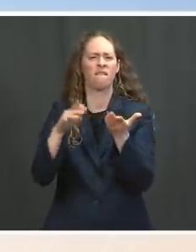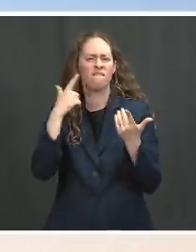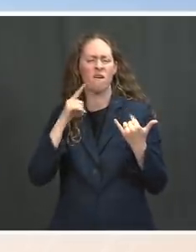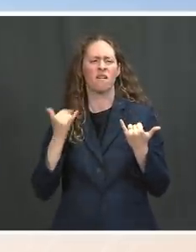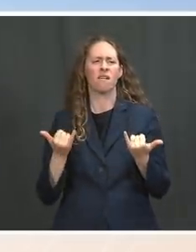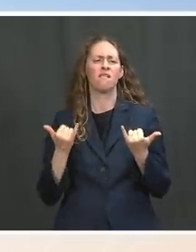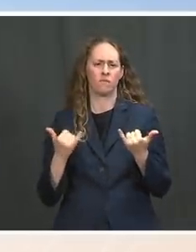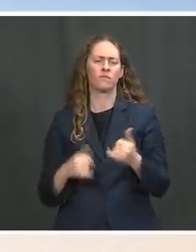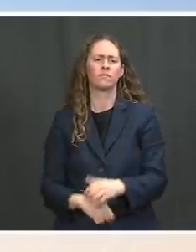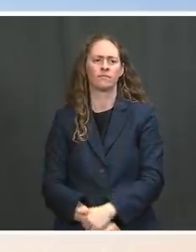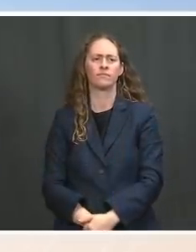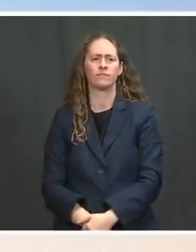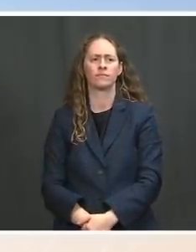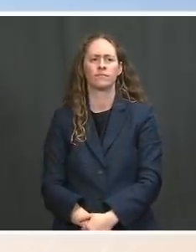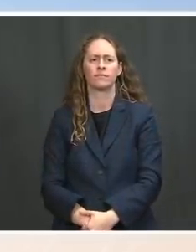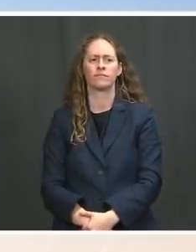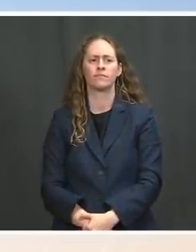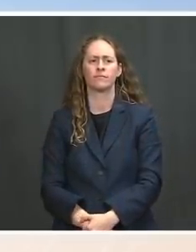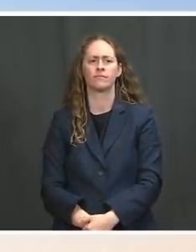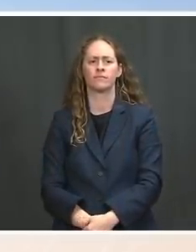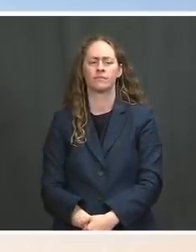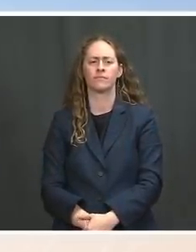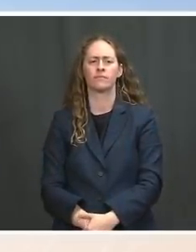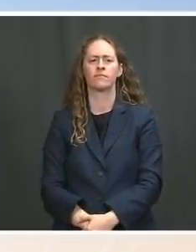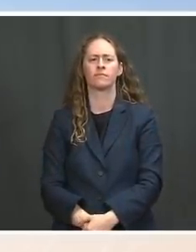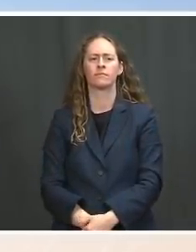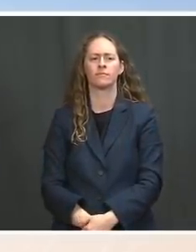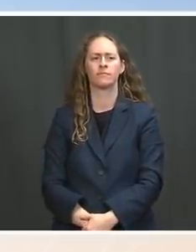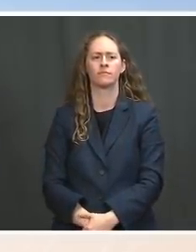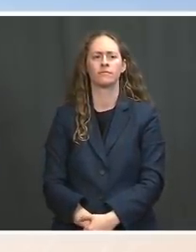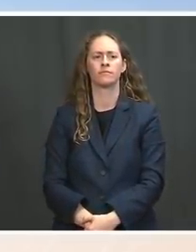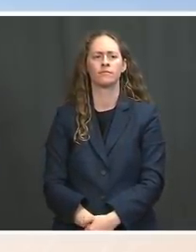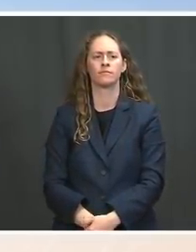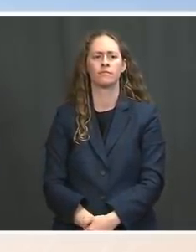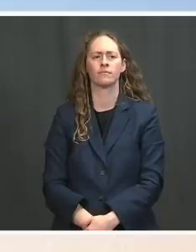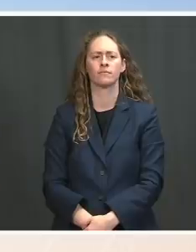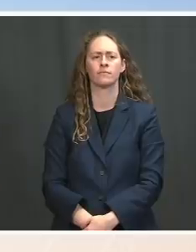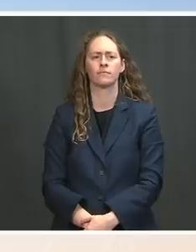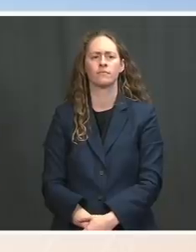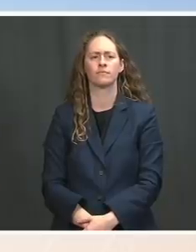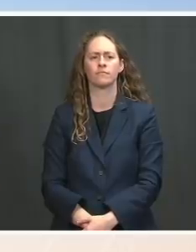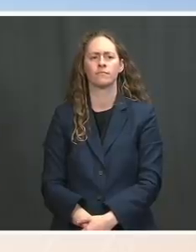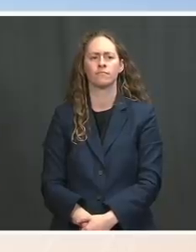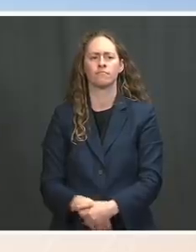is consistent with the public interest. EPA issued an initial waiver on Tuesday morning